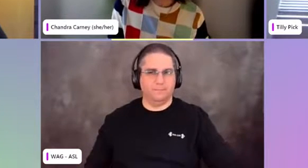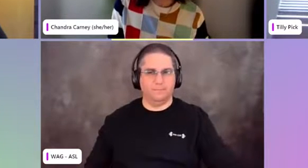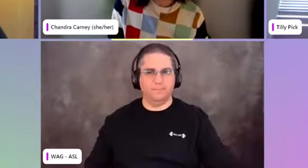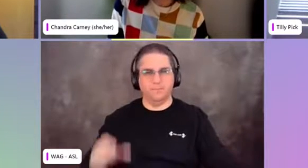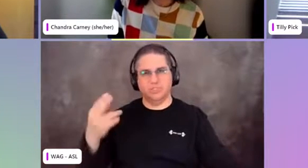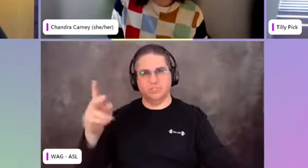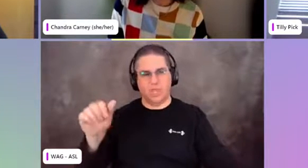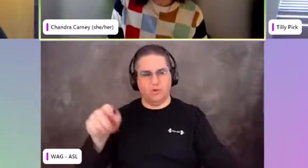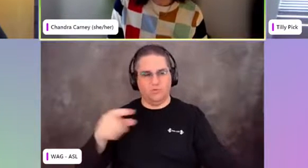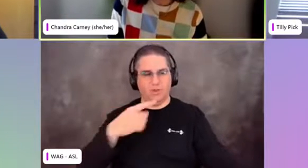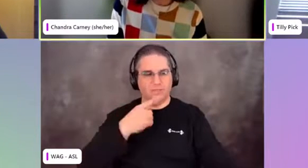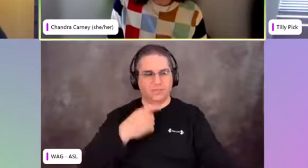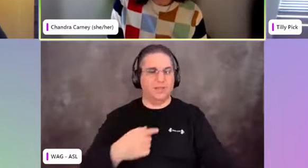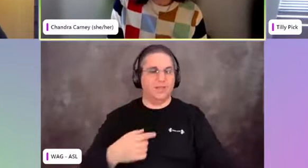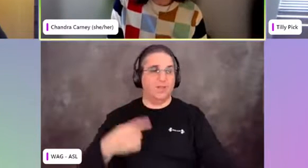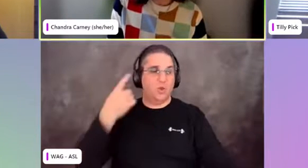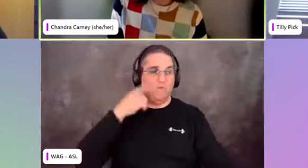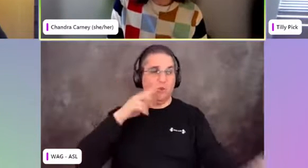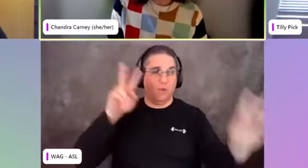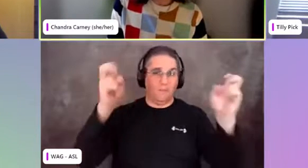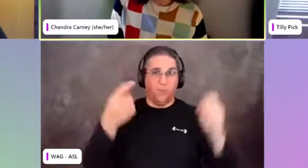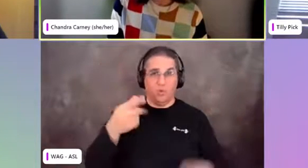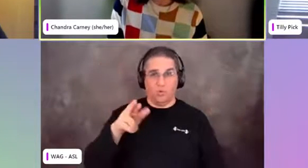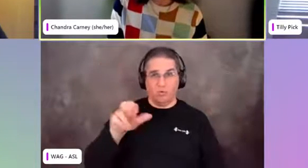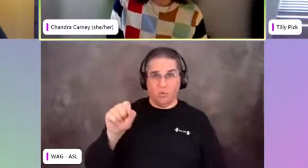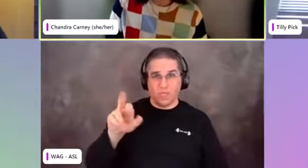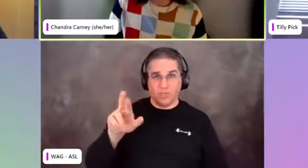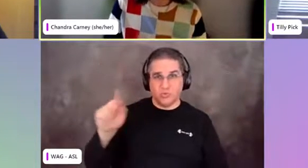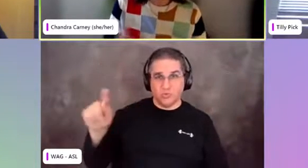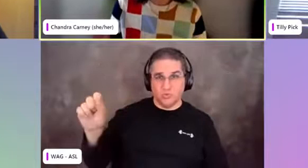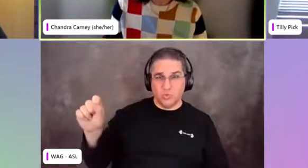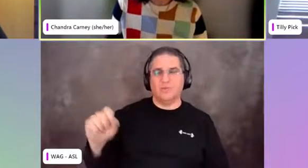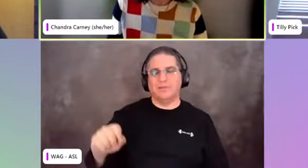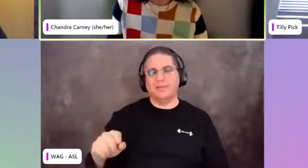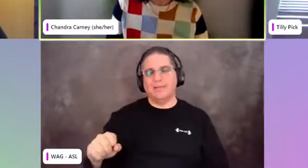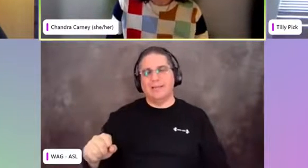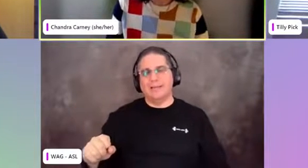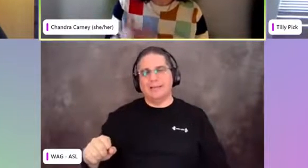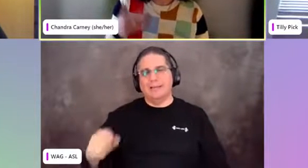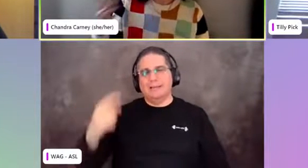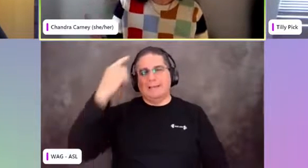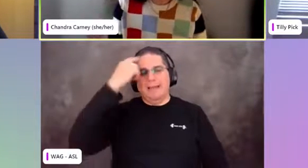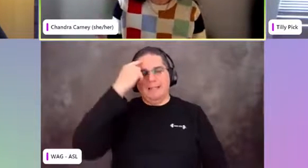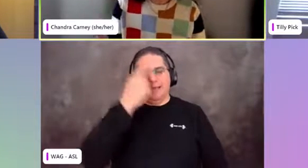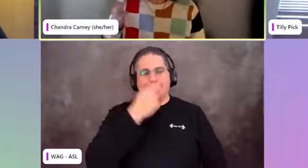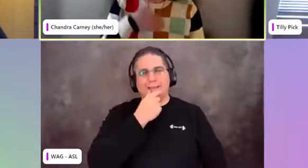shown to leadership and could be raised as improvements.